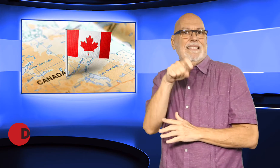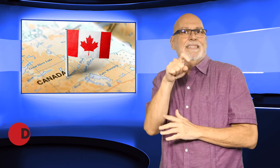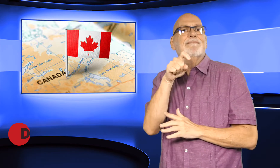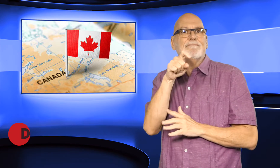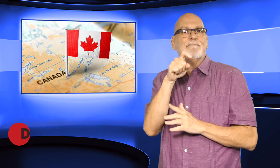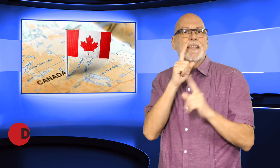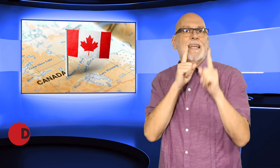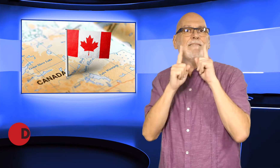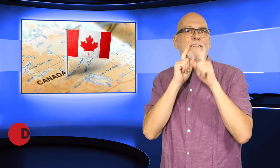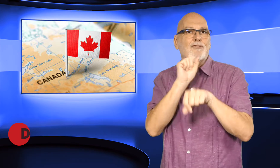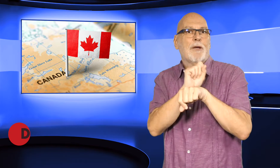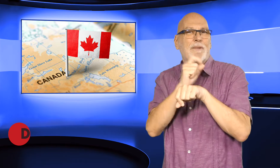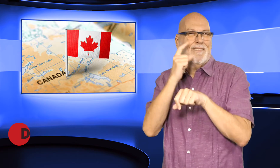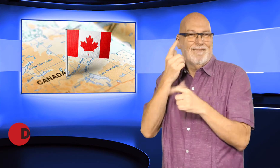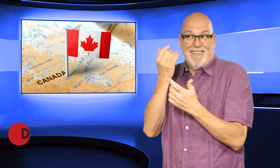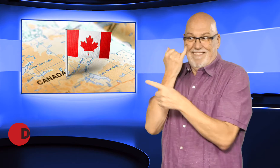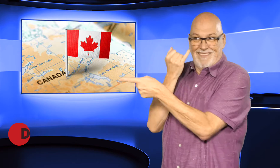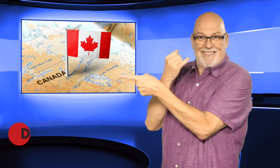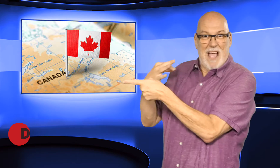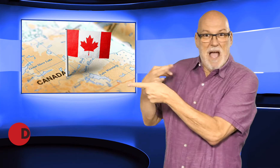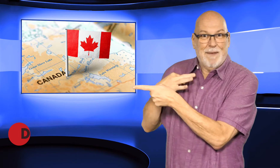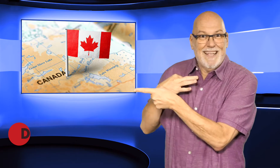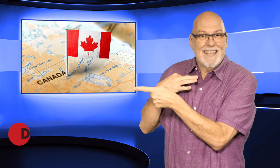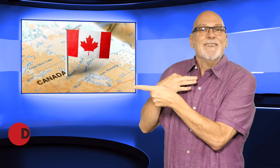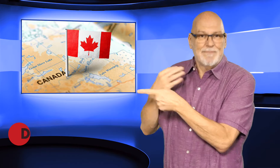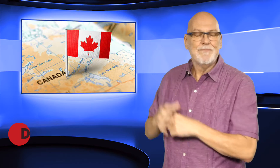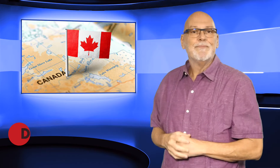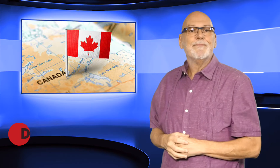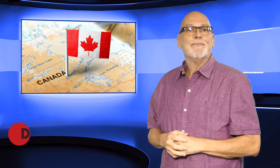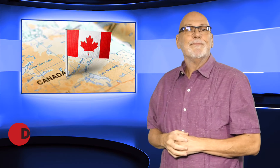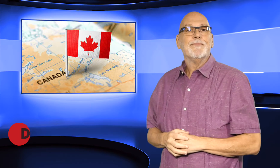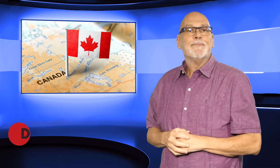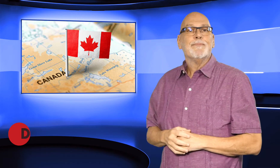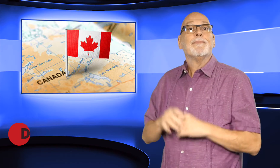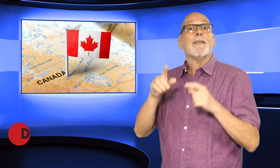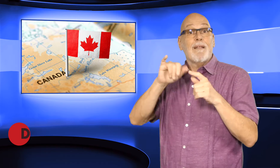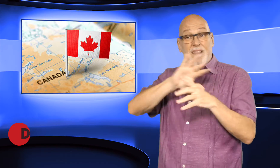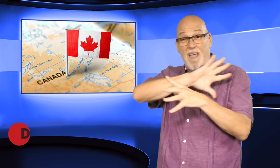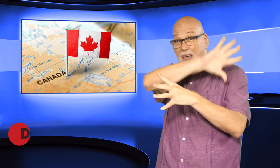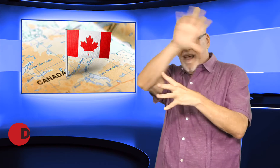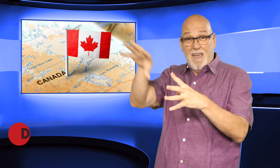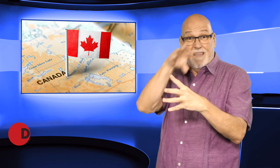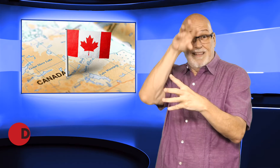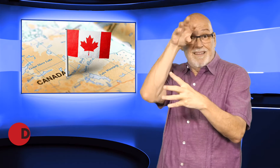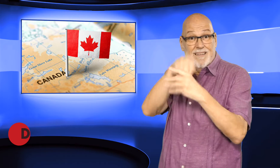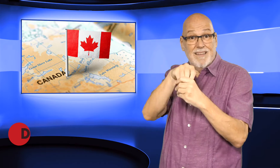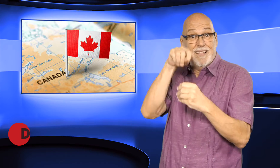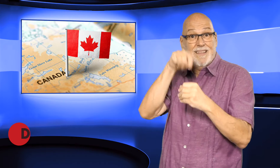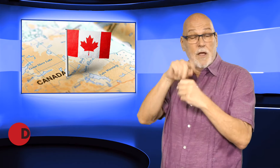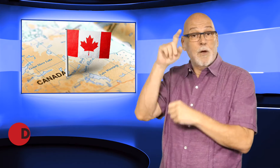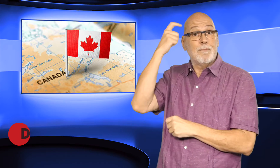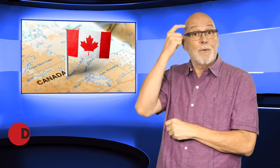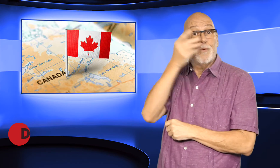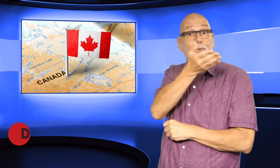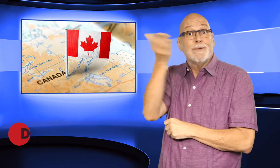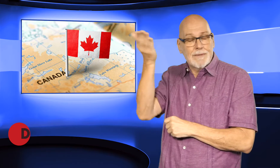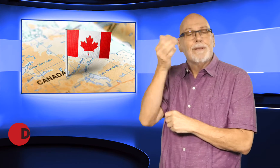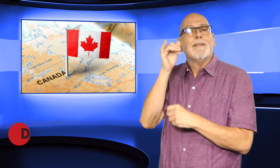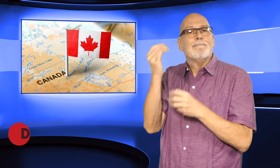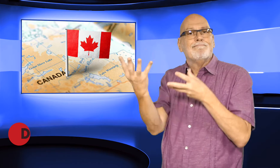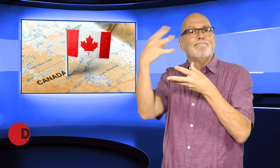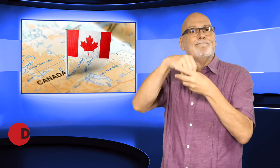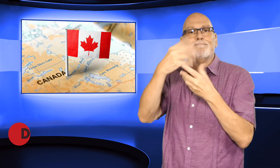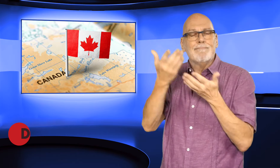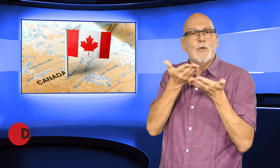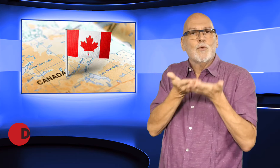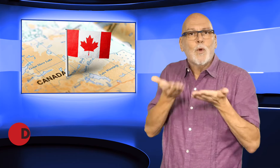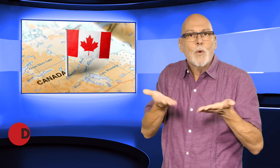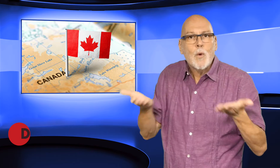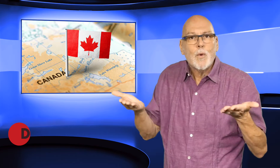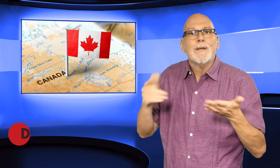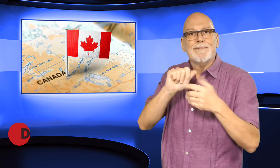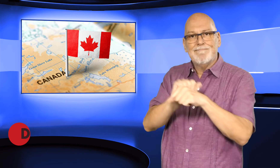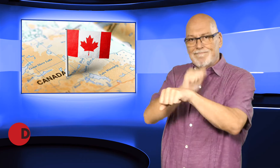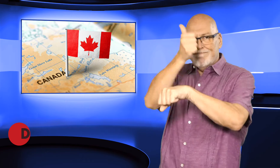during interviews if requested by Deaf applicant. All in-house employer